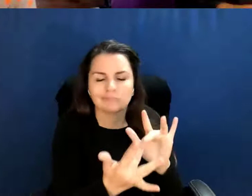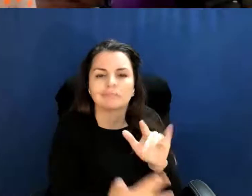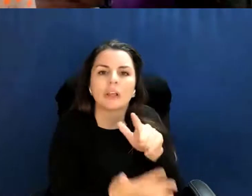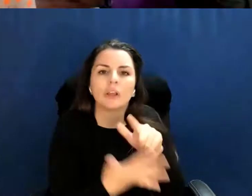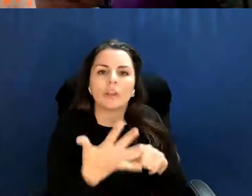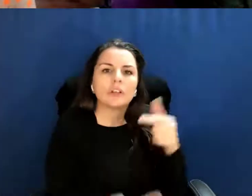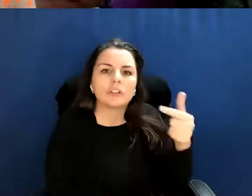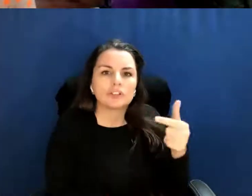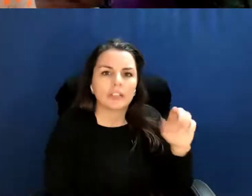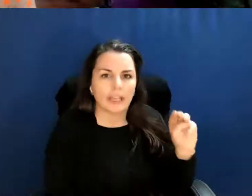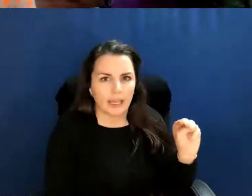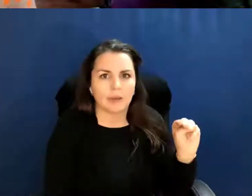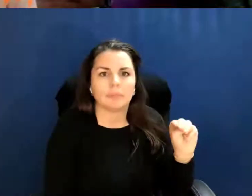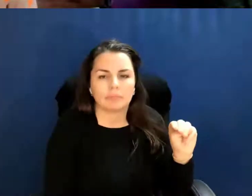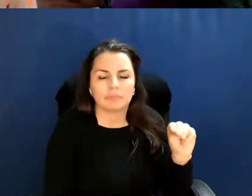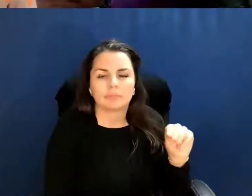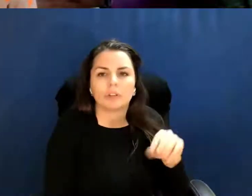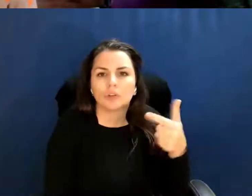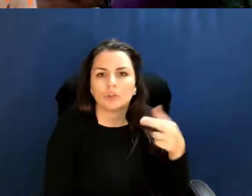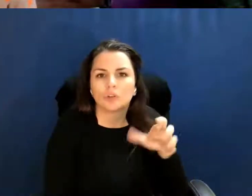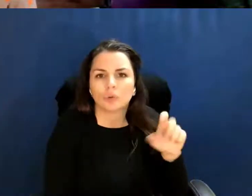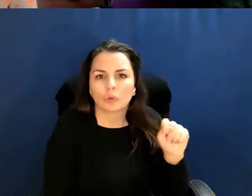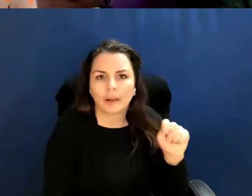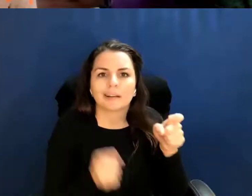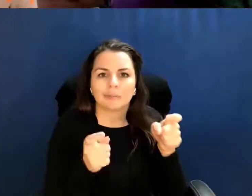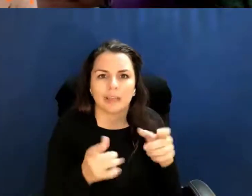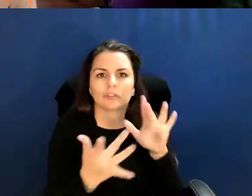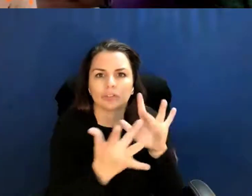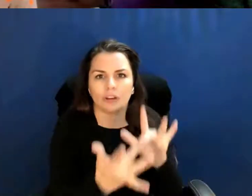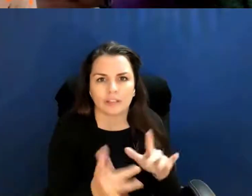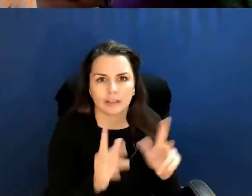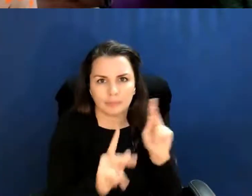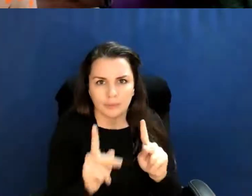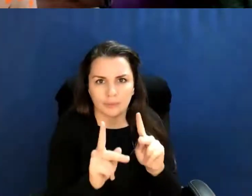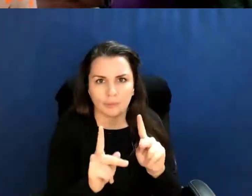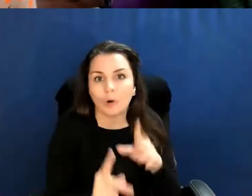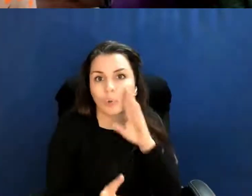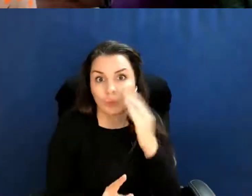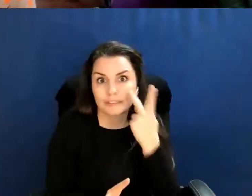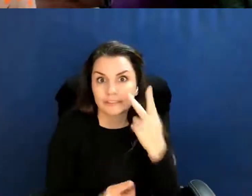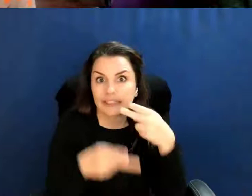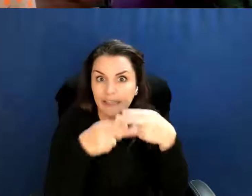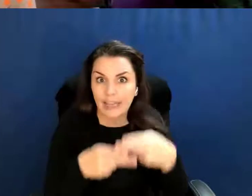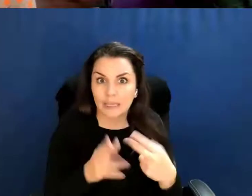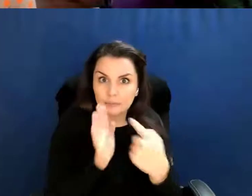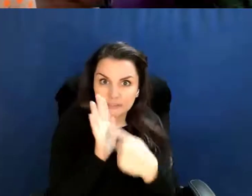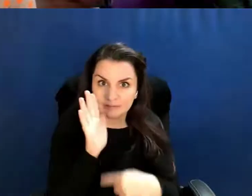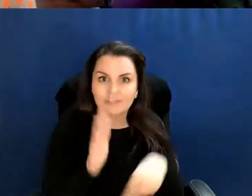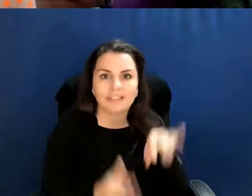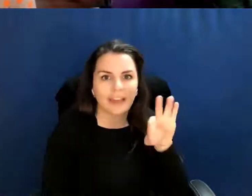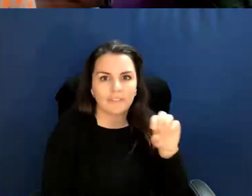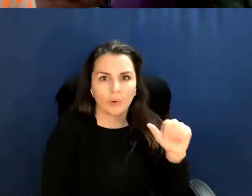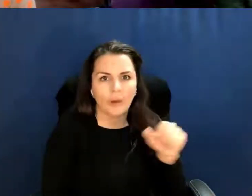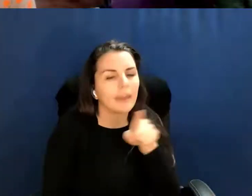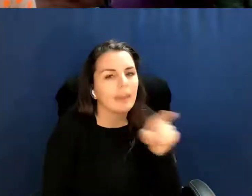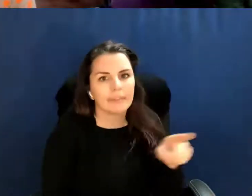contacts in the FOA. They're the ones that are really on top of those kinds of answers and they would be able to answer that question for you.